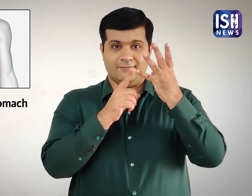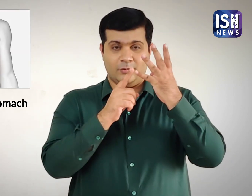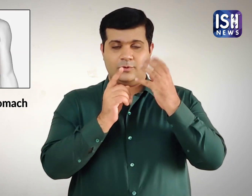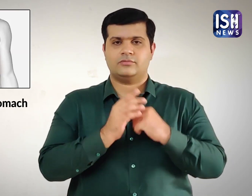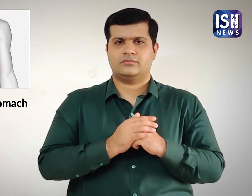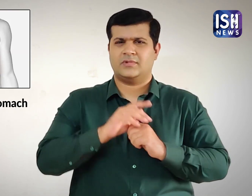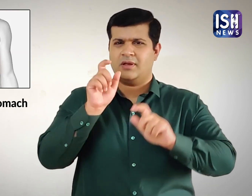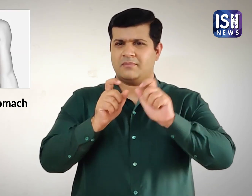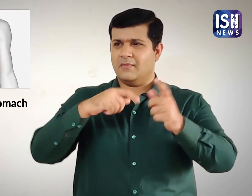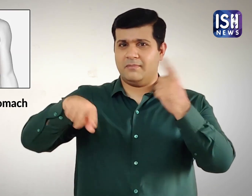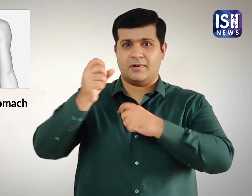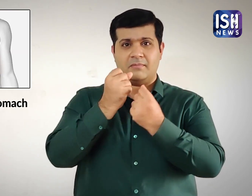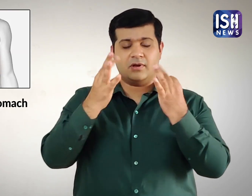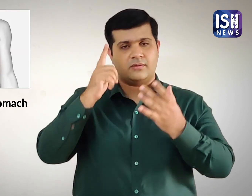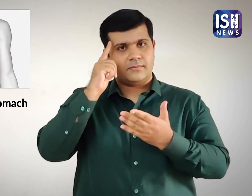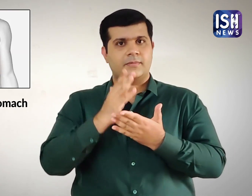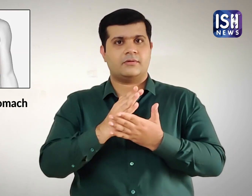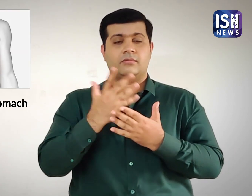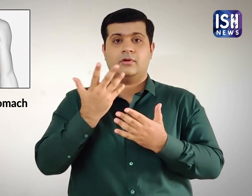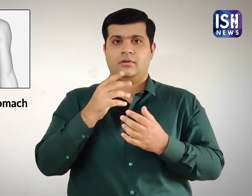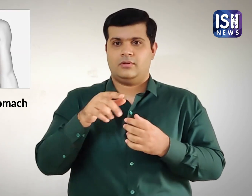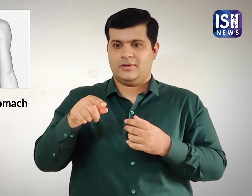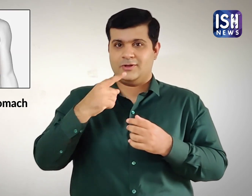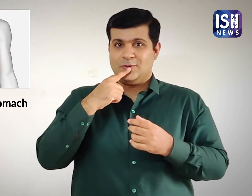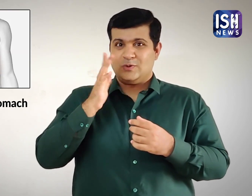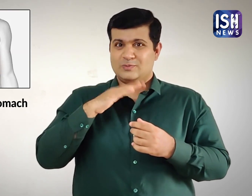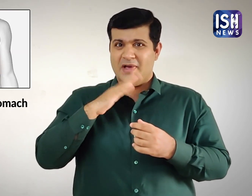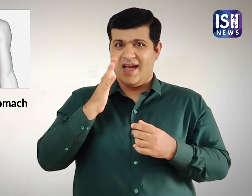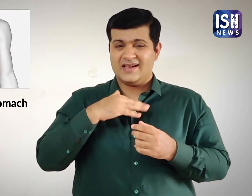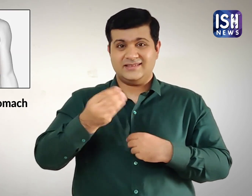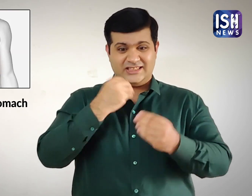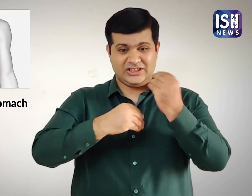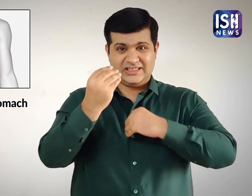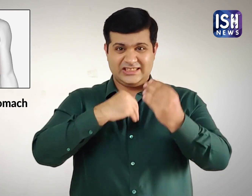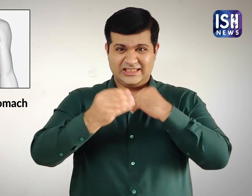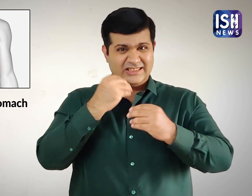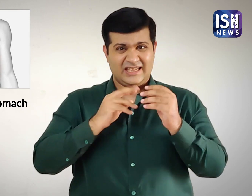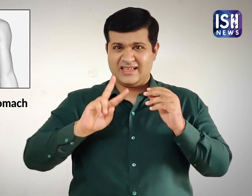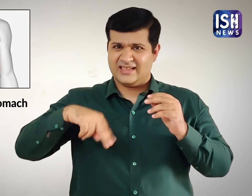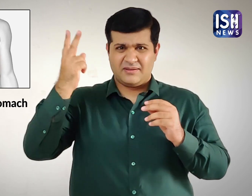It is commonly believed that spicy foods